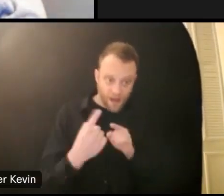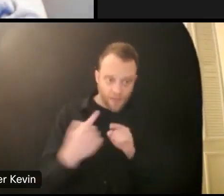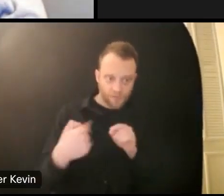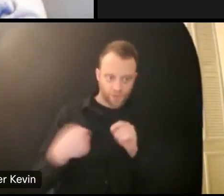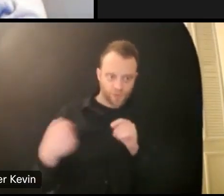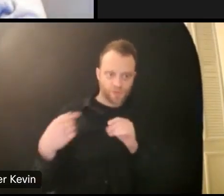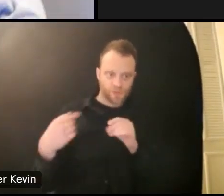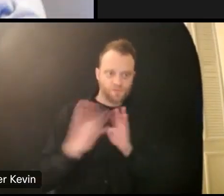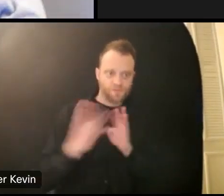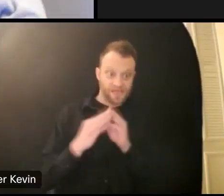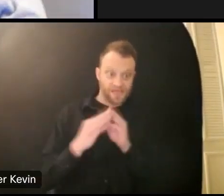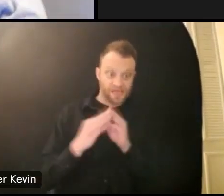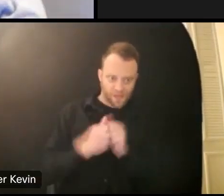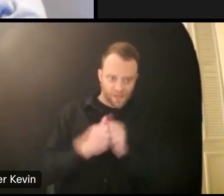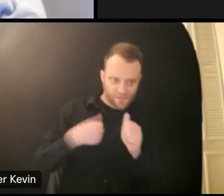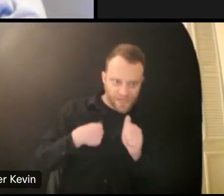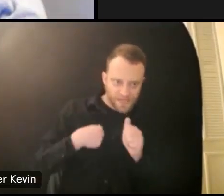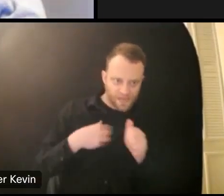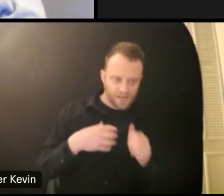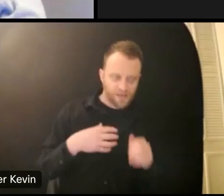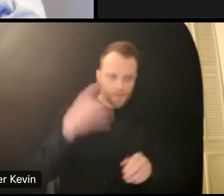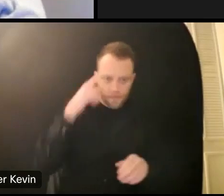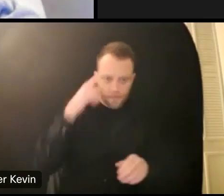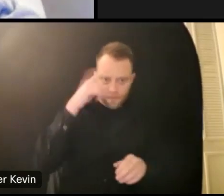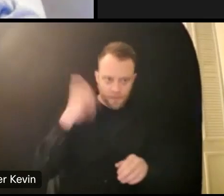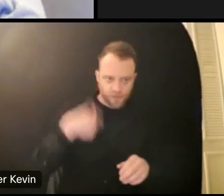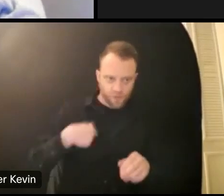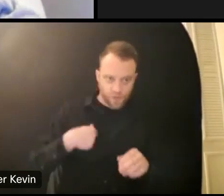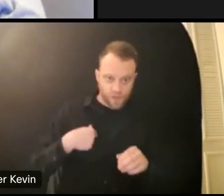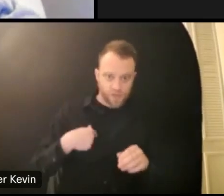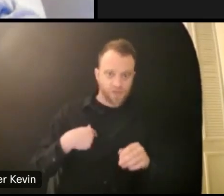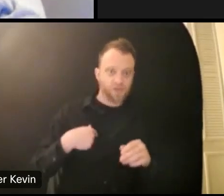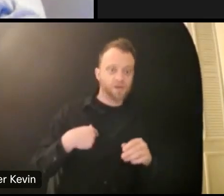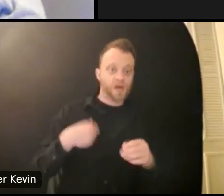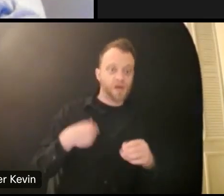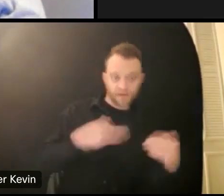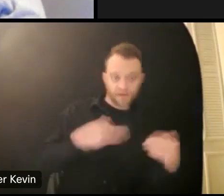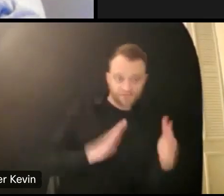and I just wanted to point out ... and I make every effort to try and get along with people,